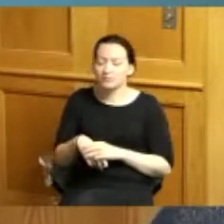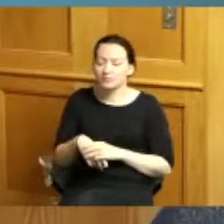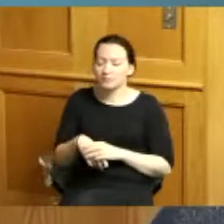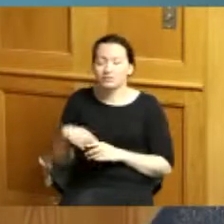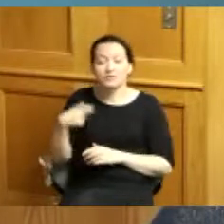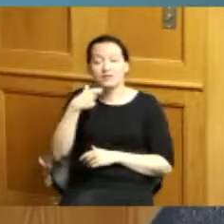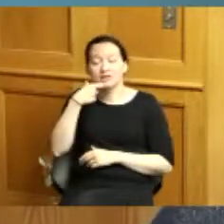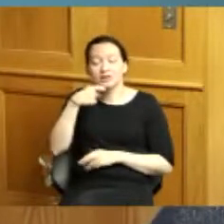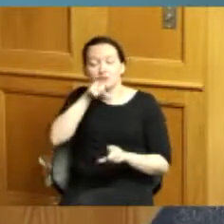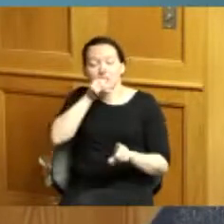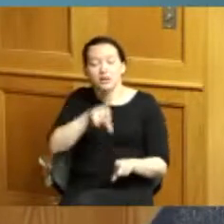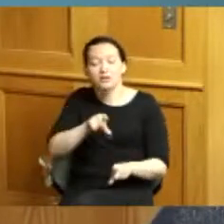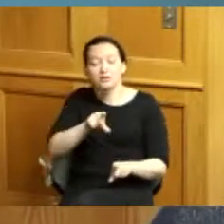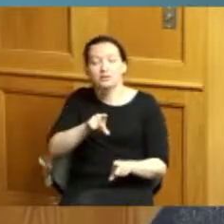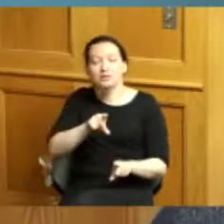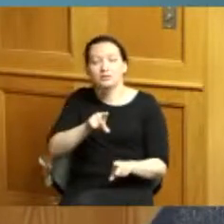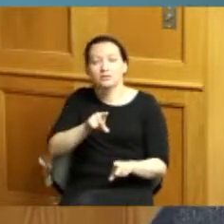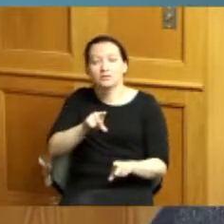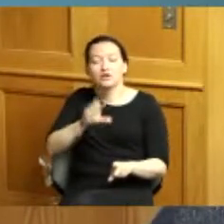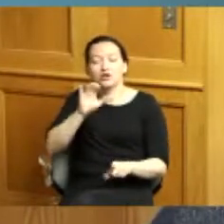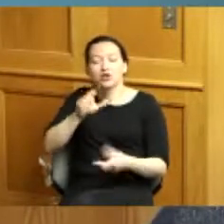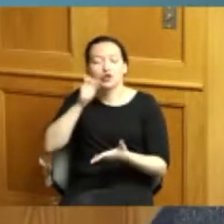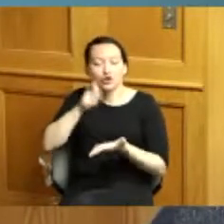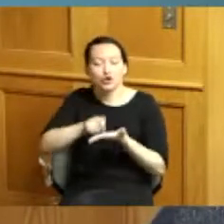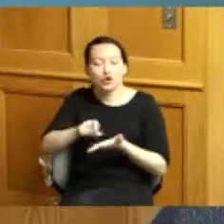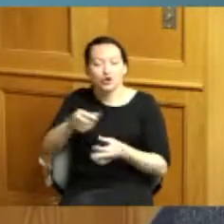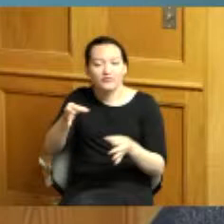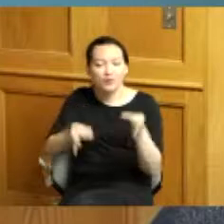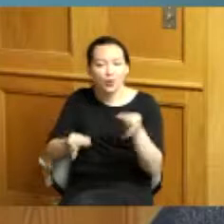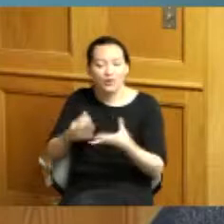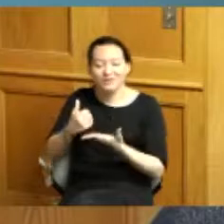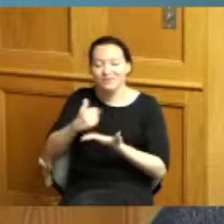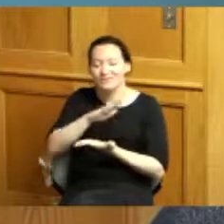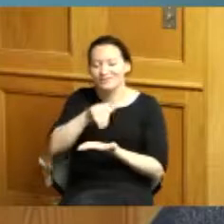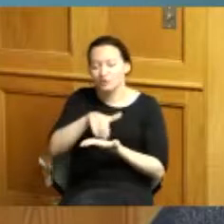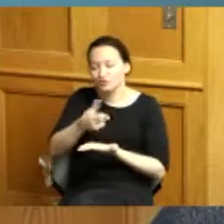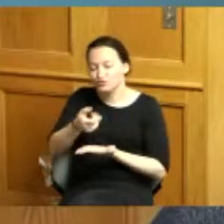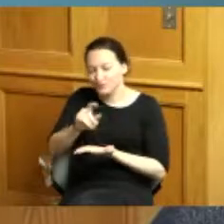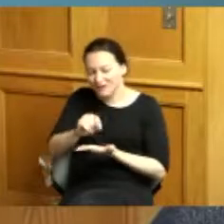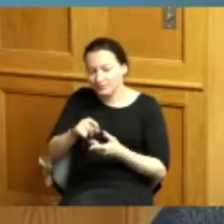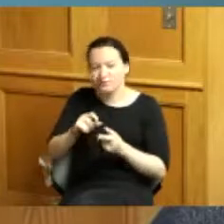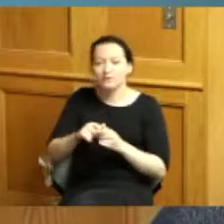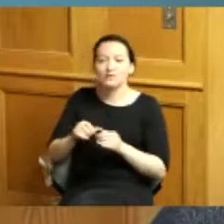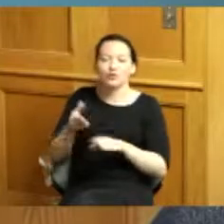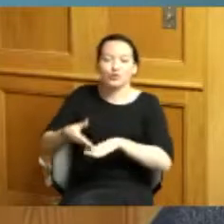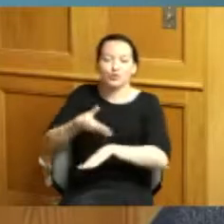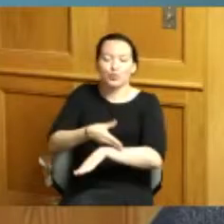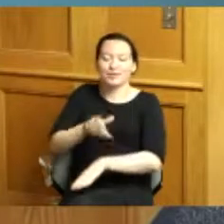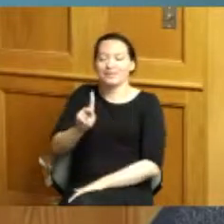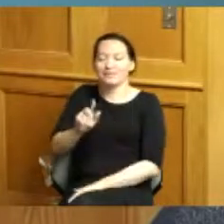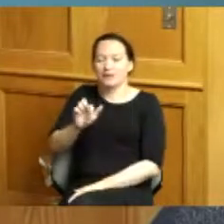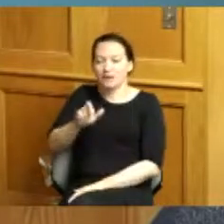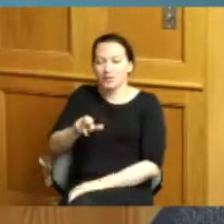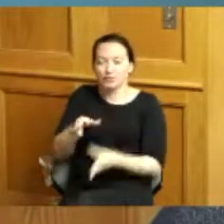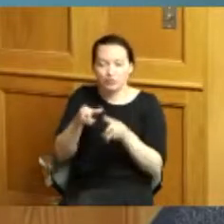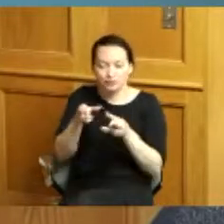response at Clerk of Courts help center Grants and Engineer improvements to Kemper Road Bridge for